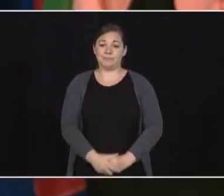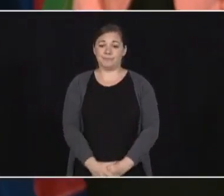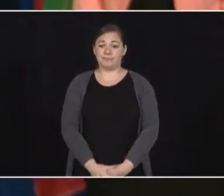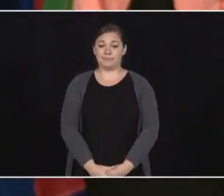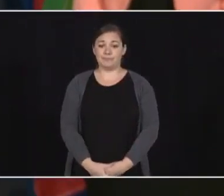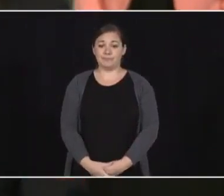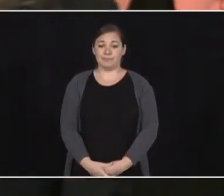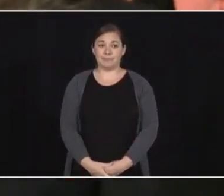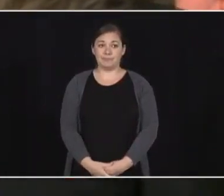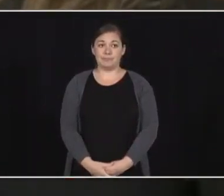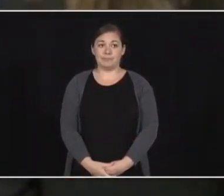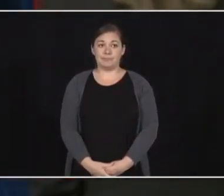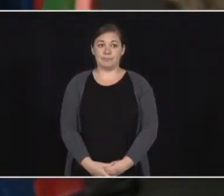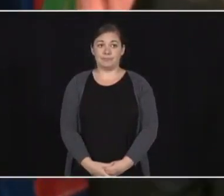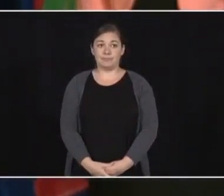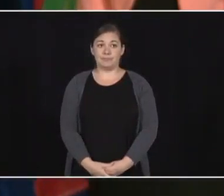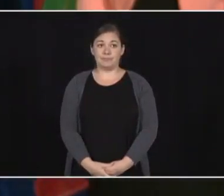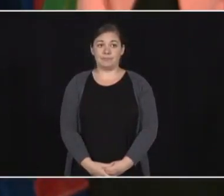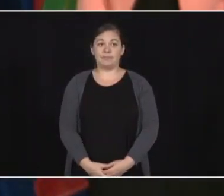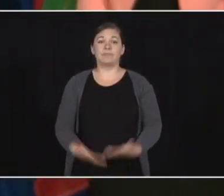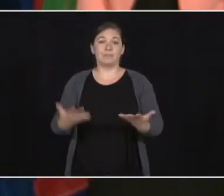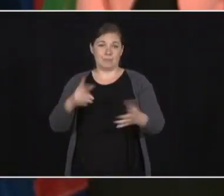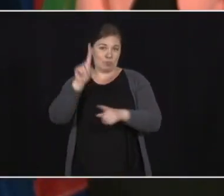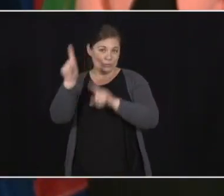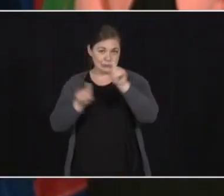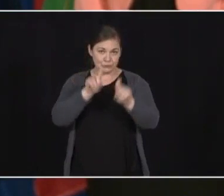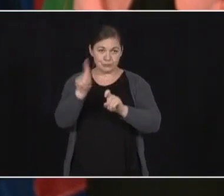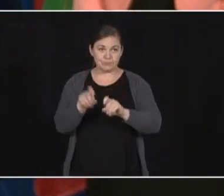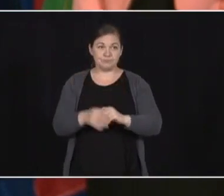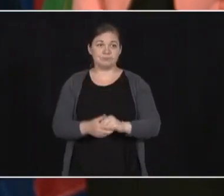We will go to the phone line for questions. One question, one follow-up. First question?